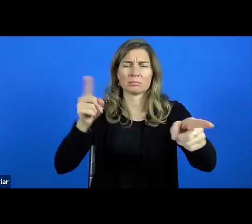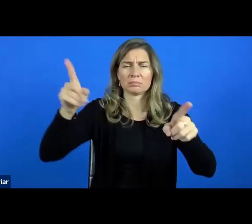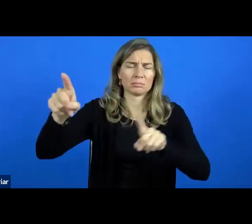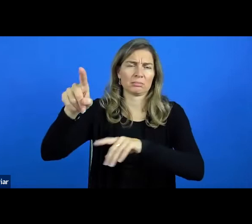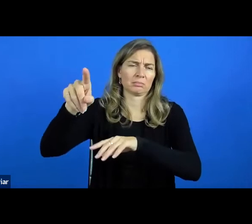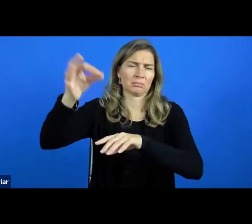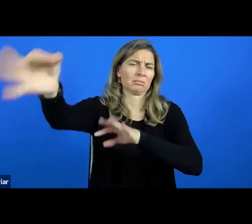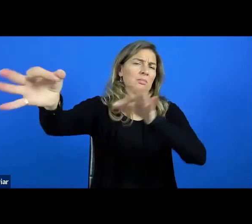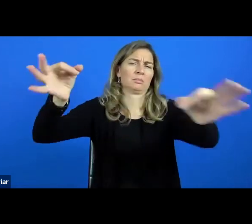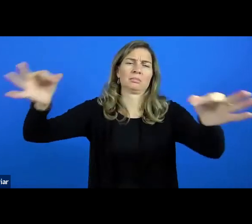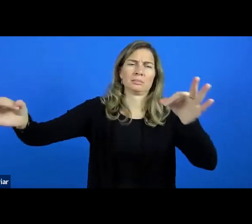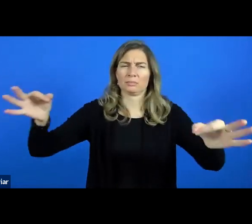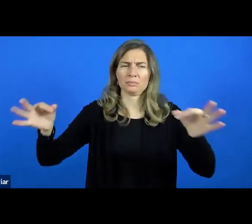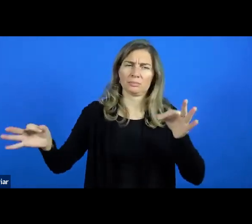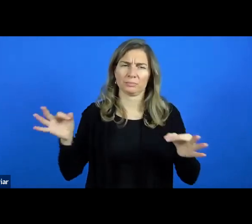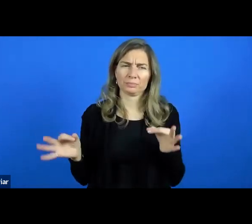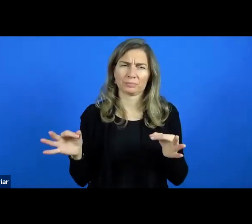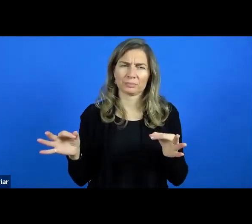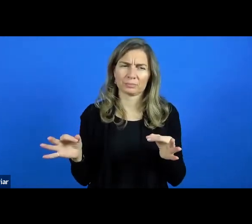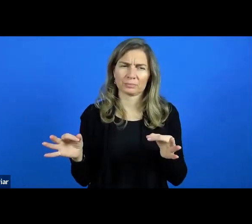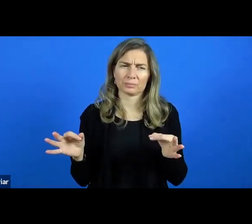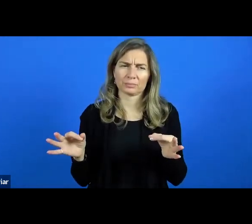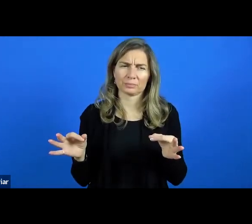Despite the evidence sent to the Commission,